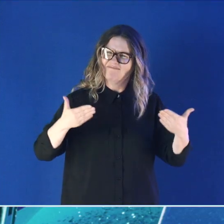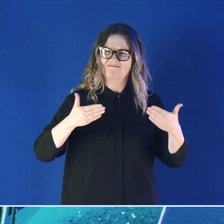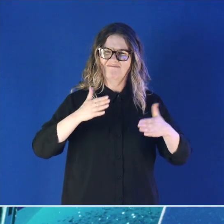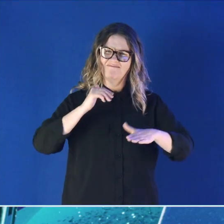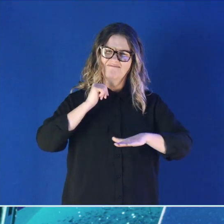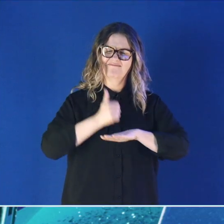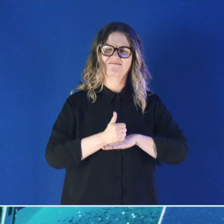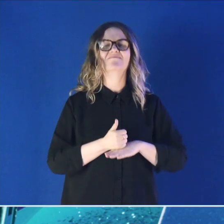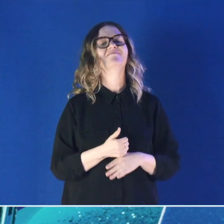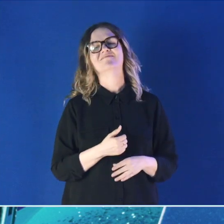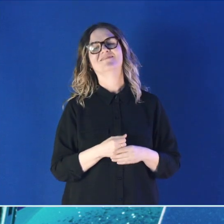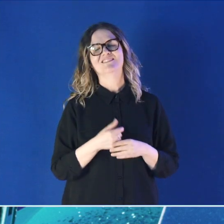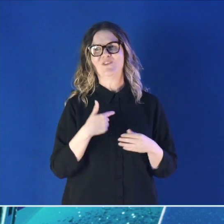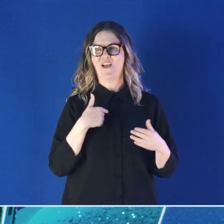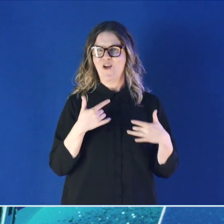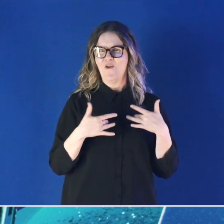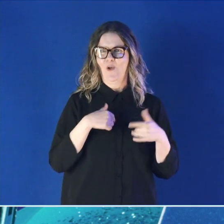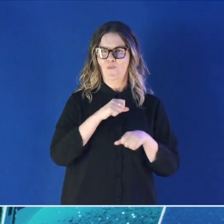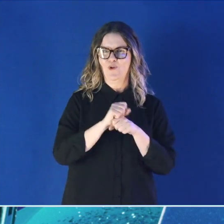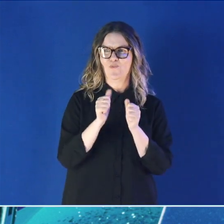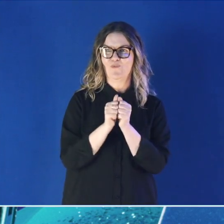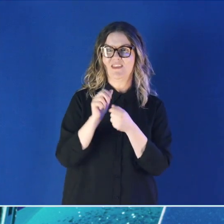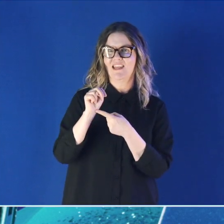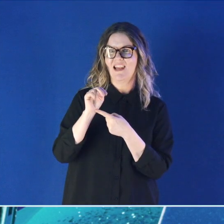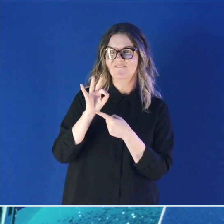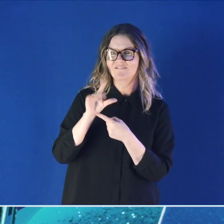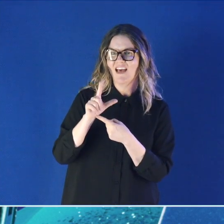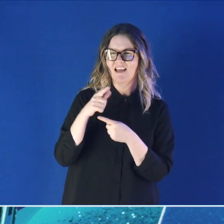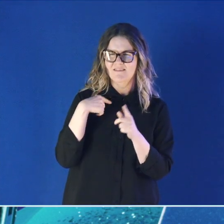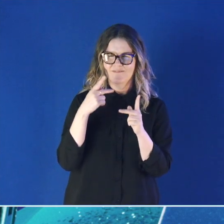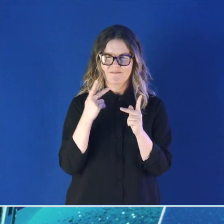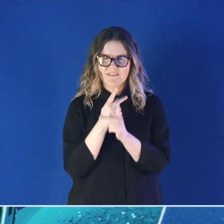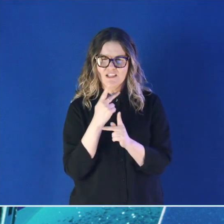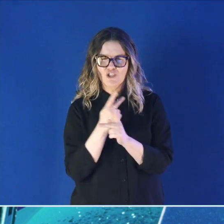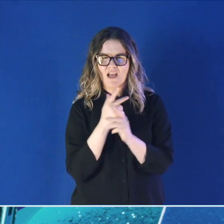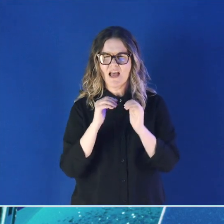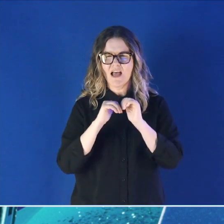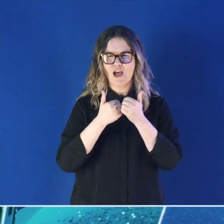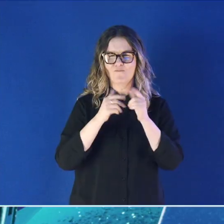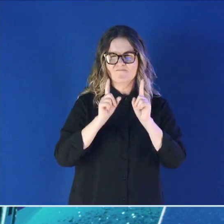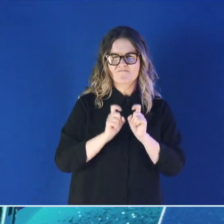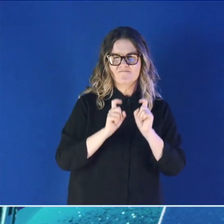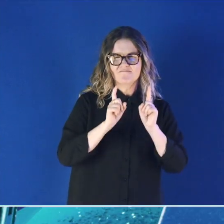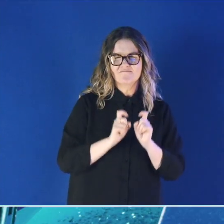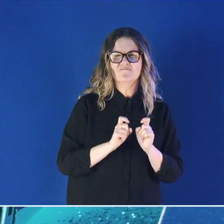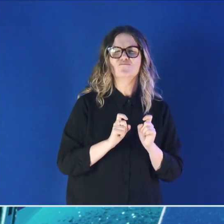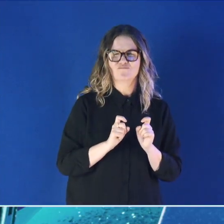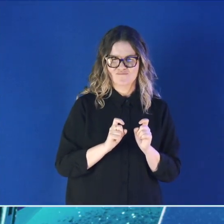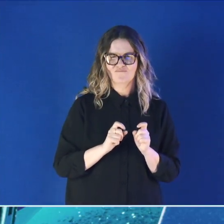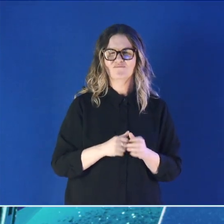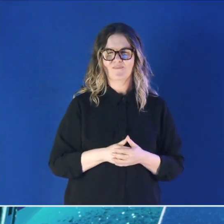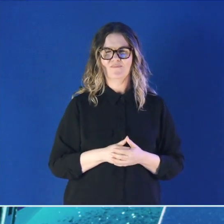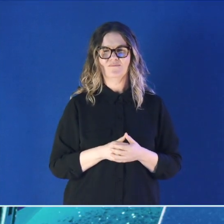out a way to do some testing, because testing for soccer or for the NBA, very different.